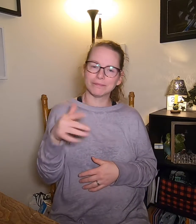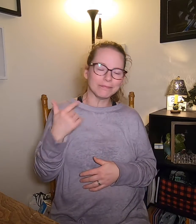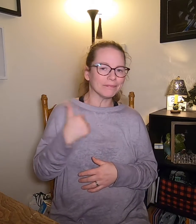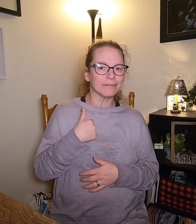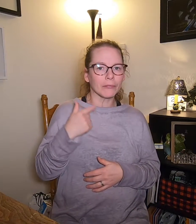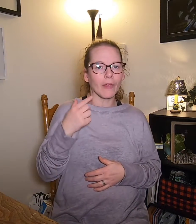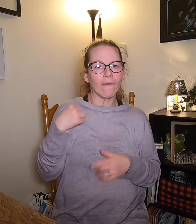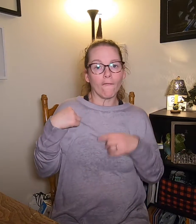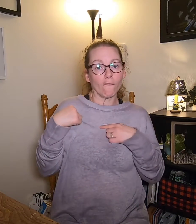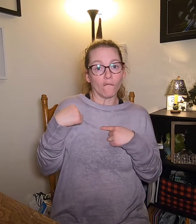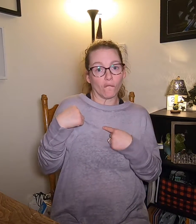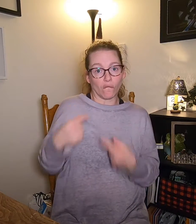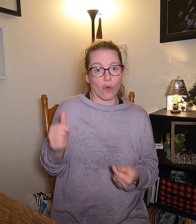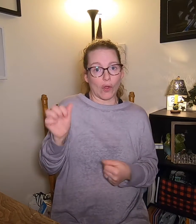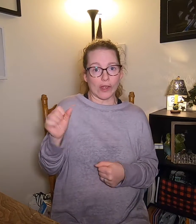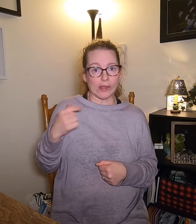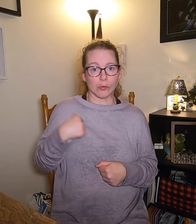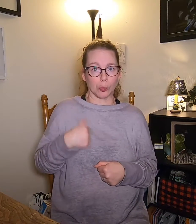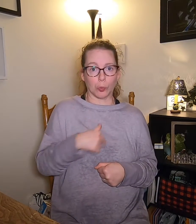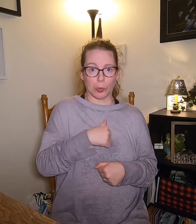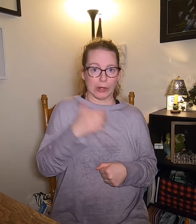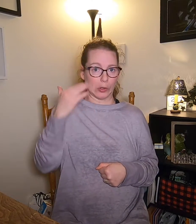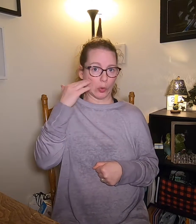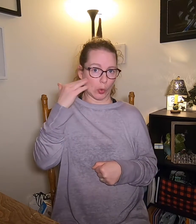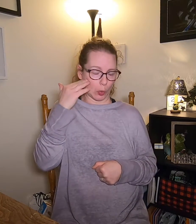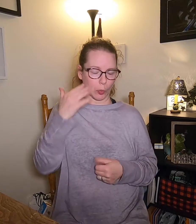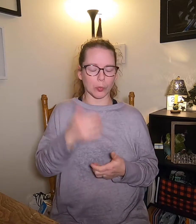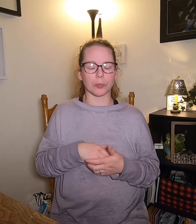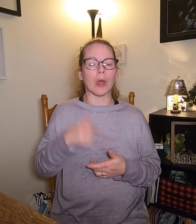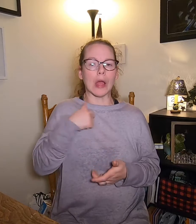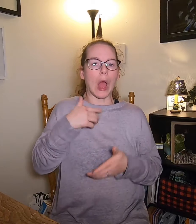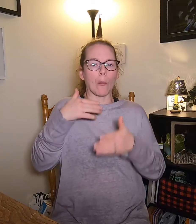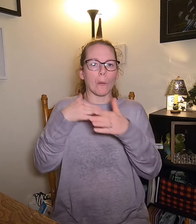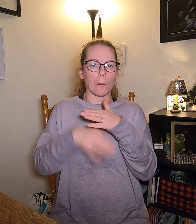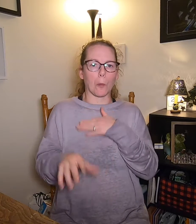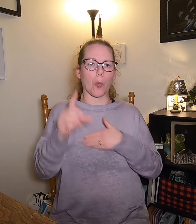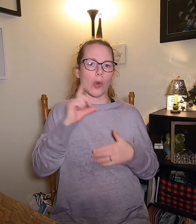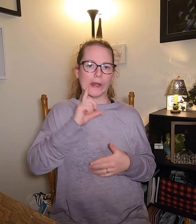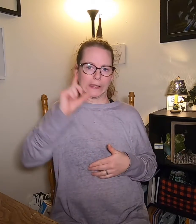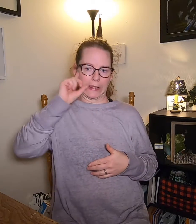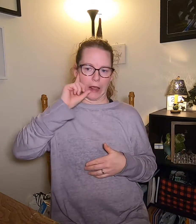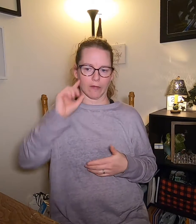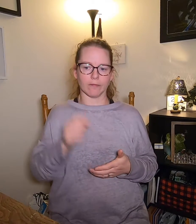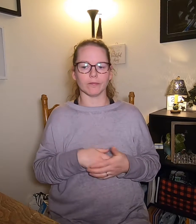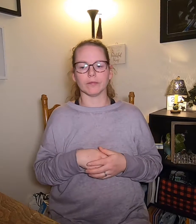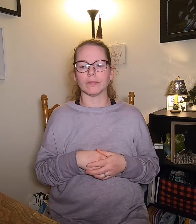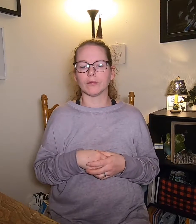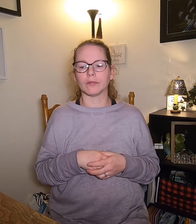Far as we know, I was born deaf.